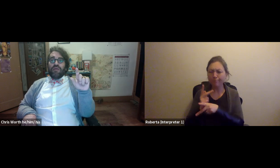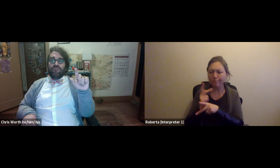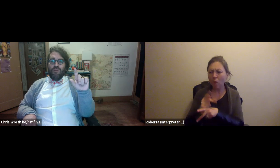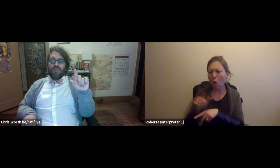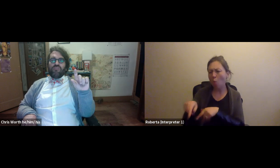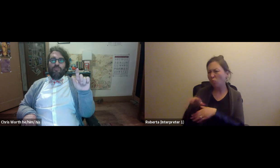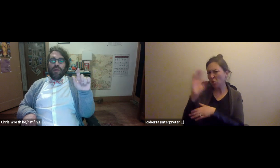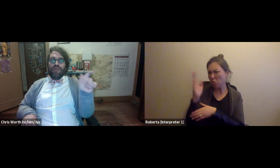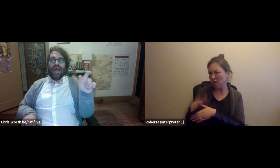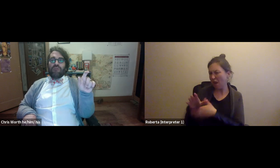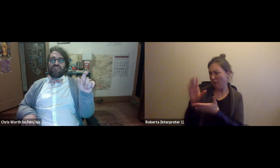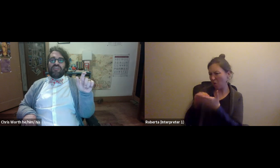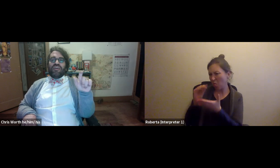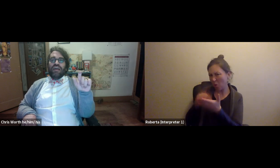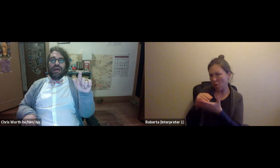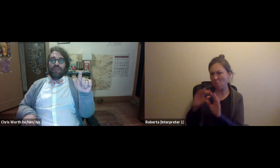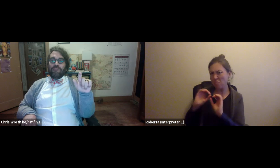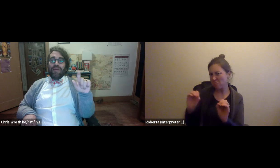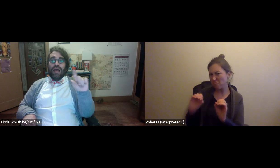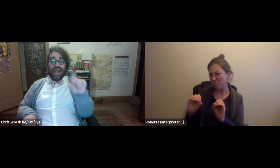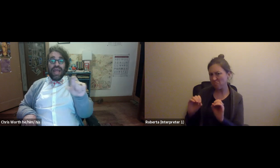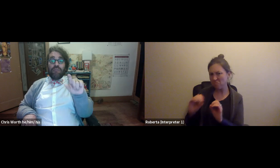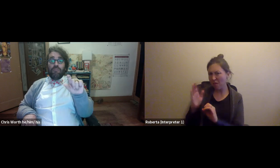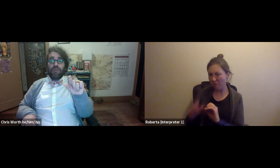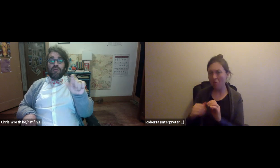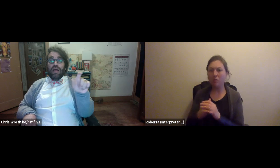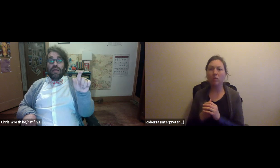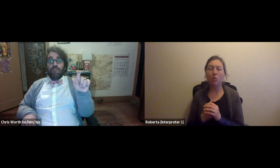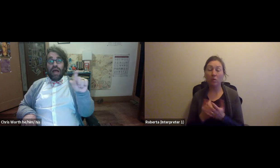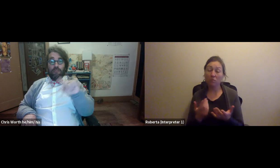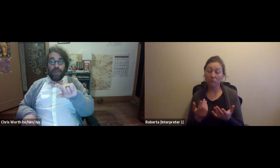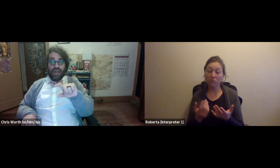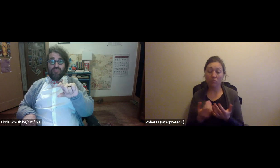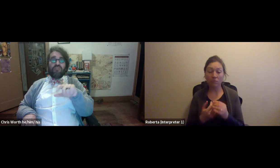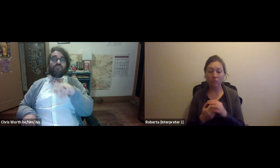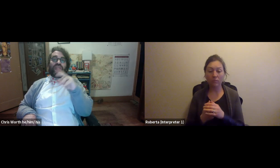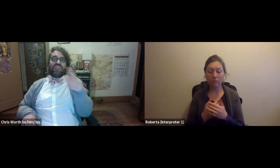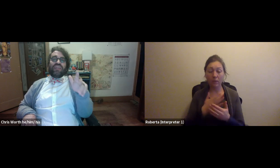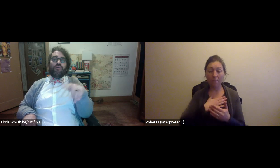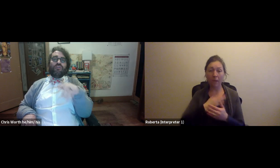very much warehoused. Again my experience wasn't as hard as